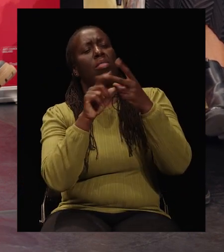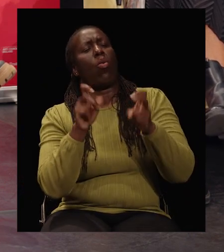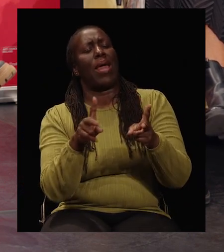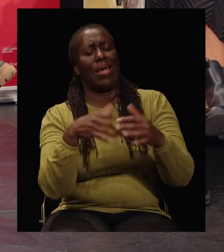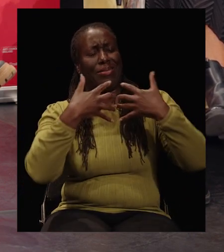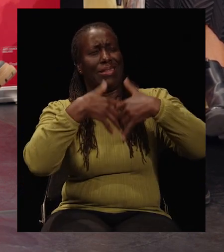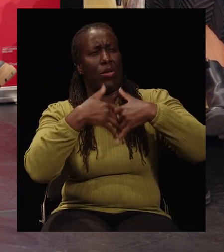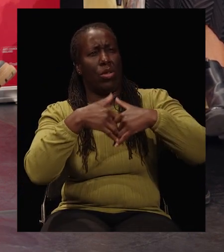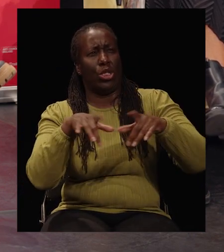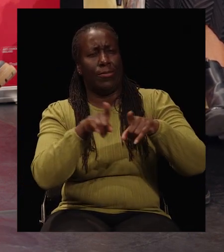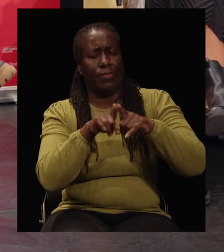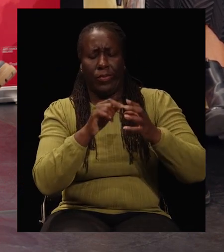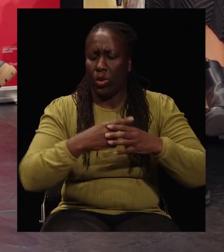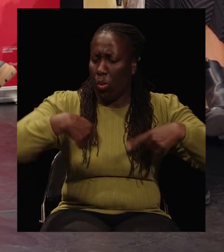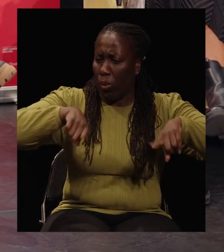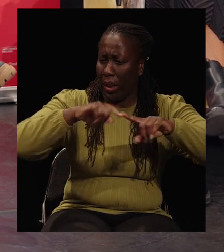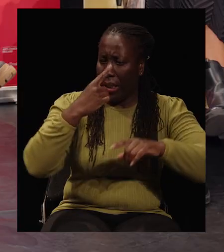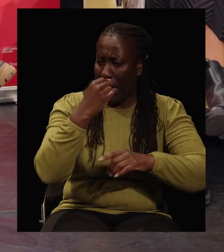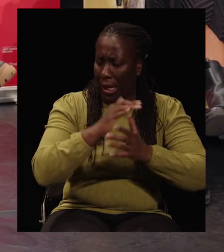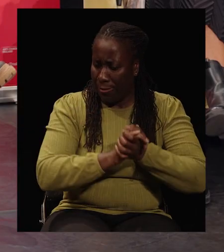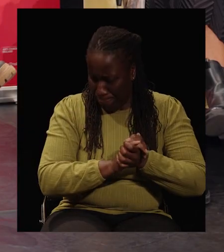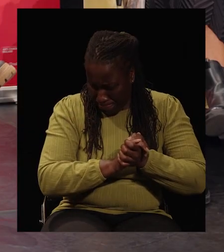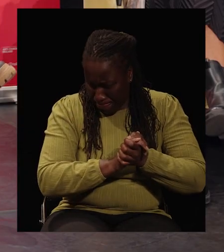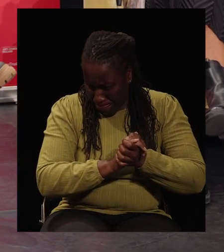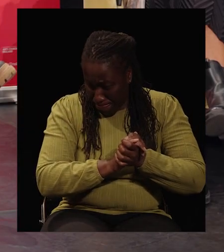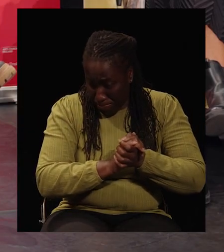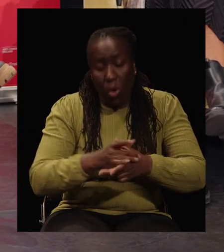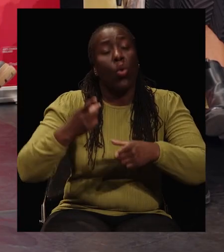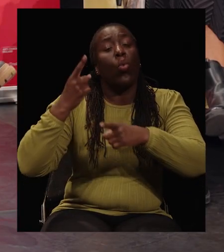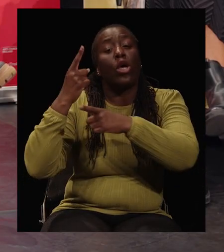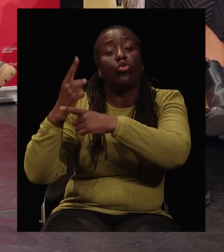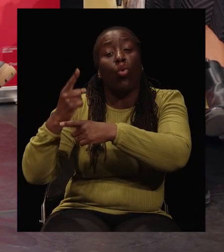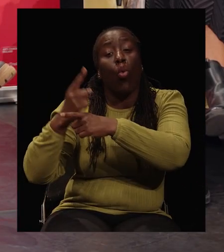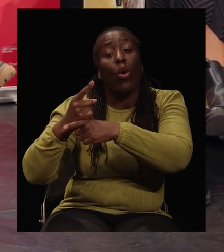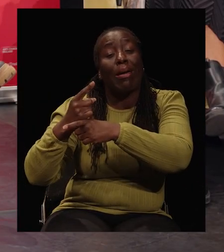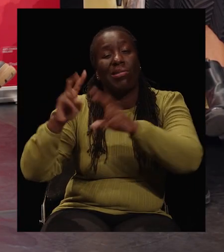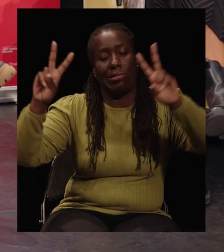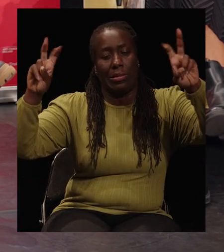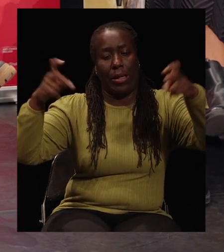is so that we can, we're doing kind of talking dancing, we're calling it, so we are actually,